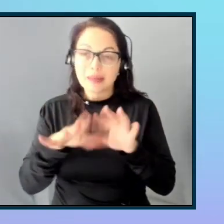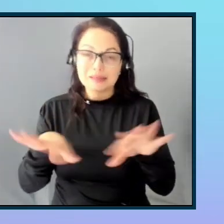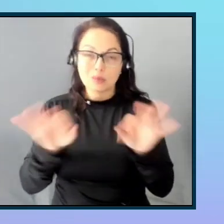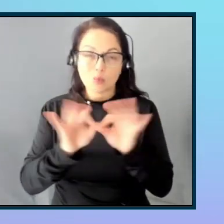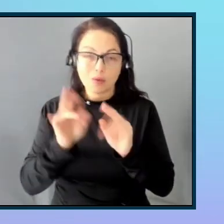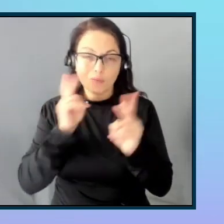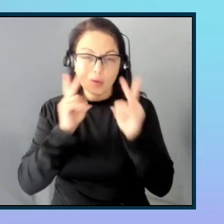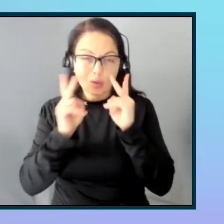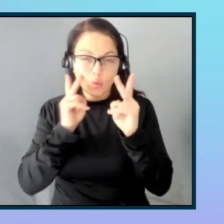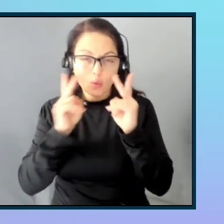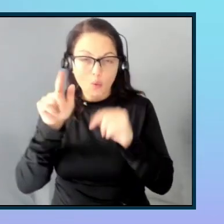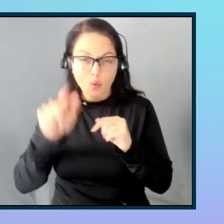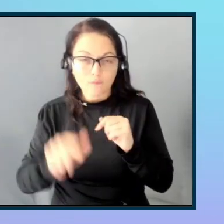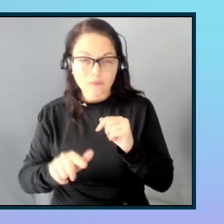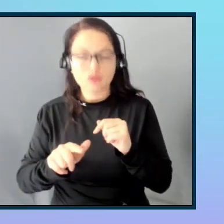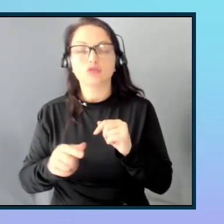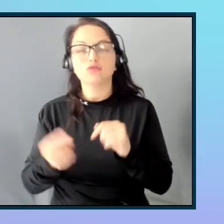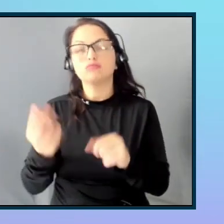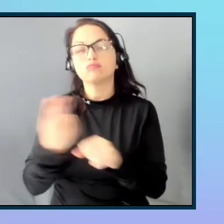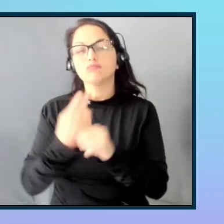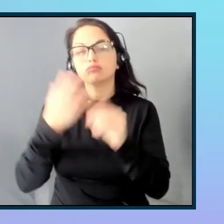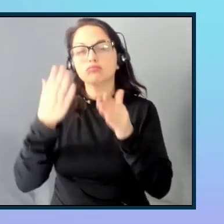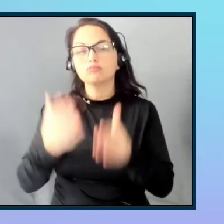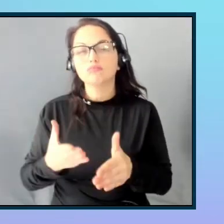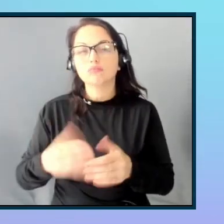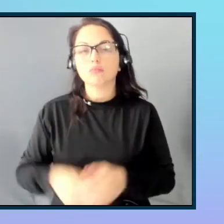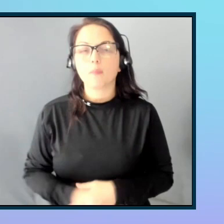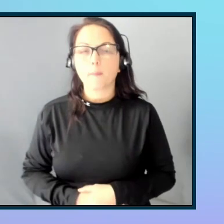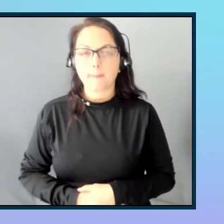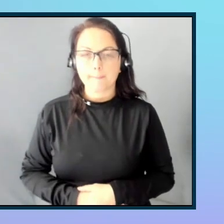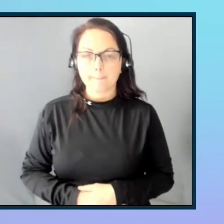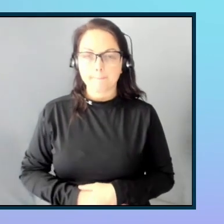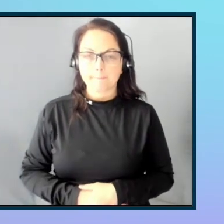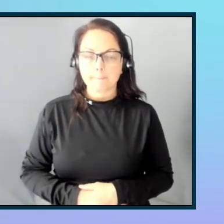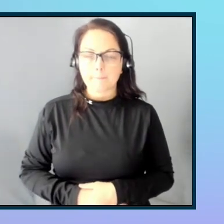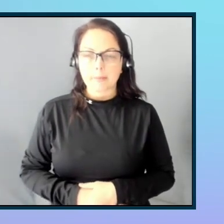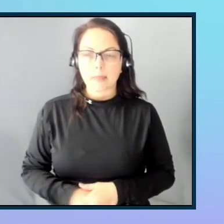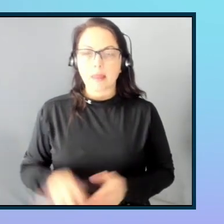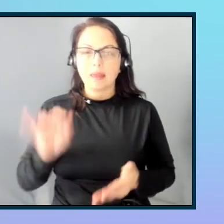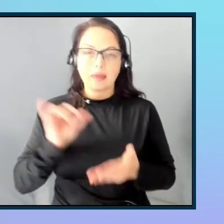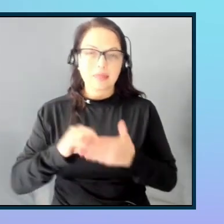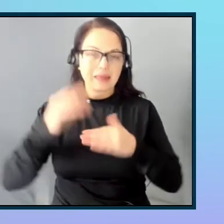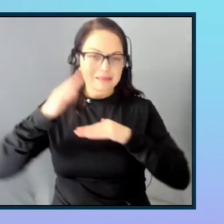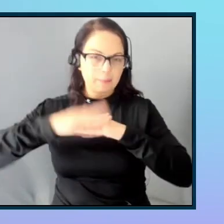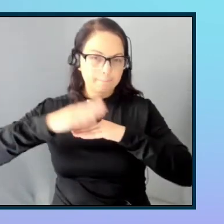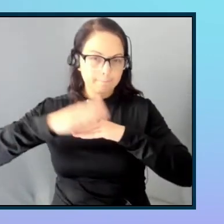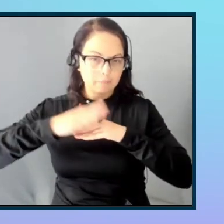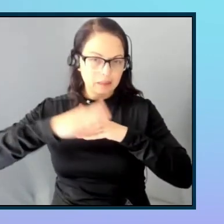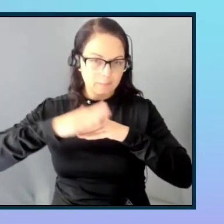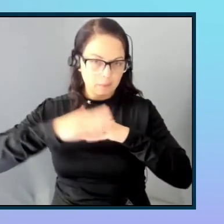and this is kind of the minimum we came to that still brings value to people that